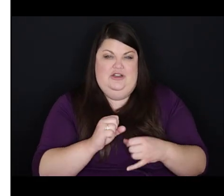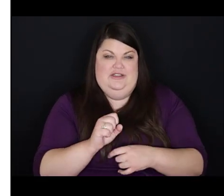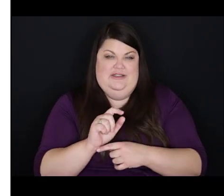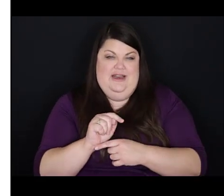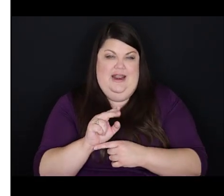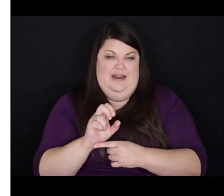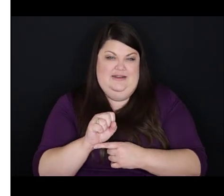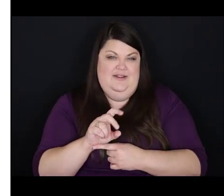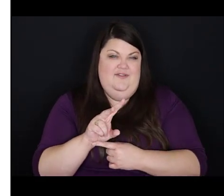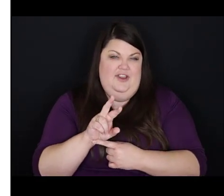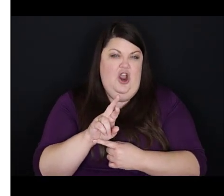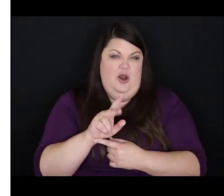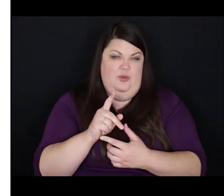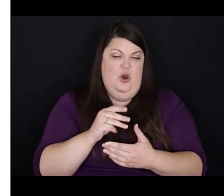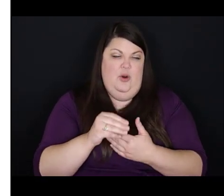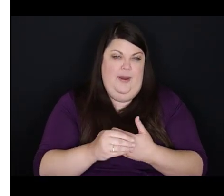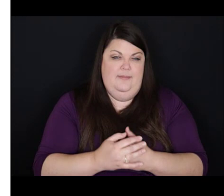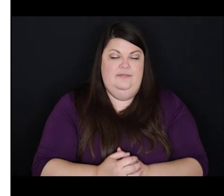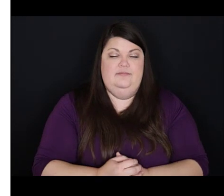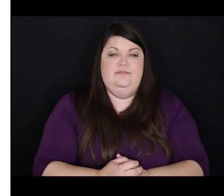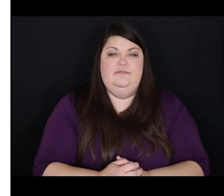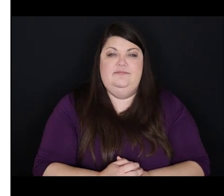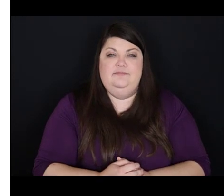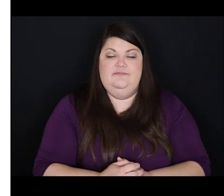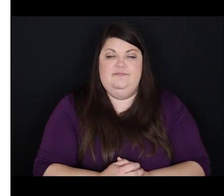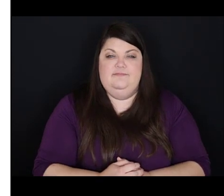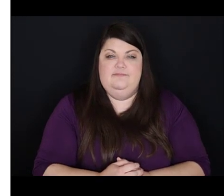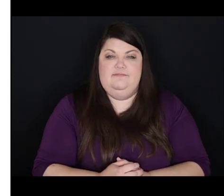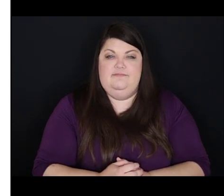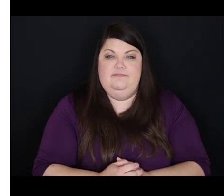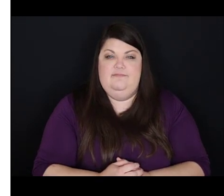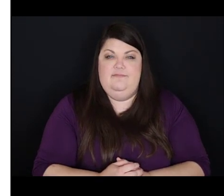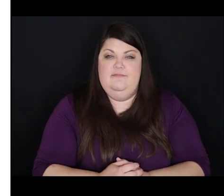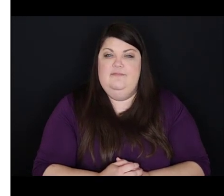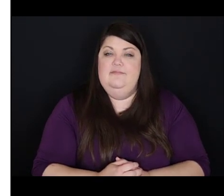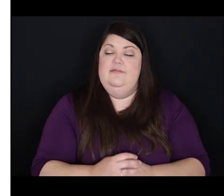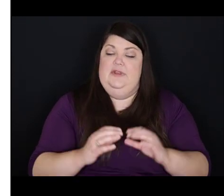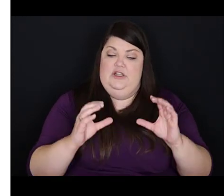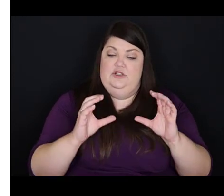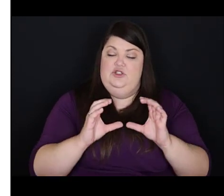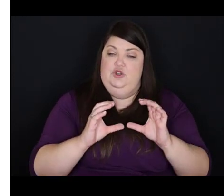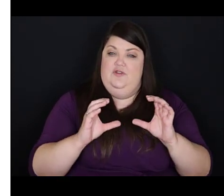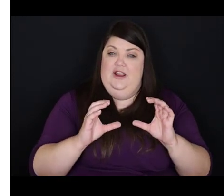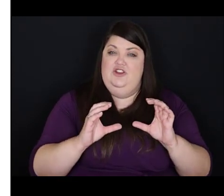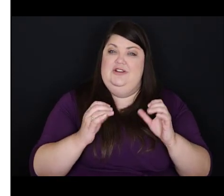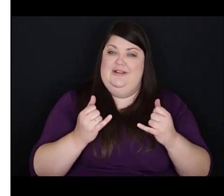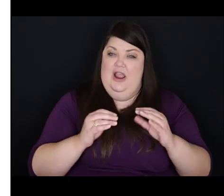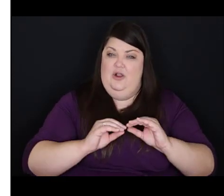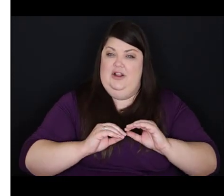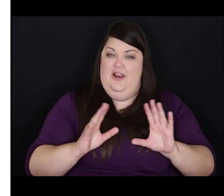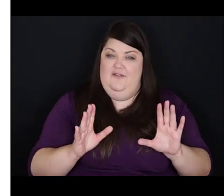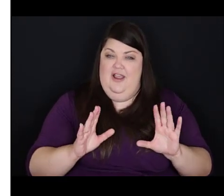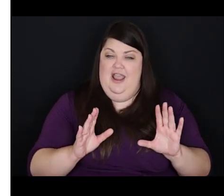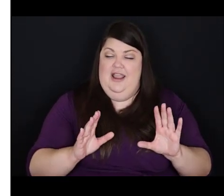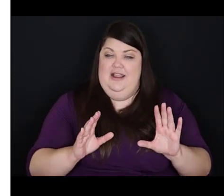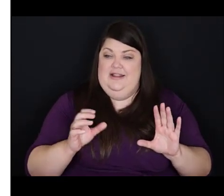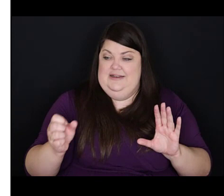The certifications now clarify that the designated State unit or, if not applicable,